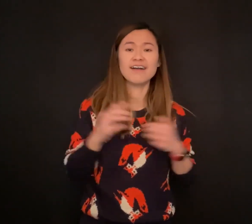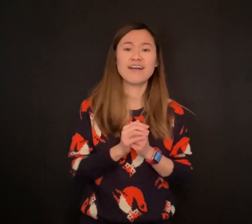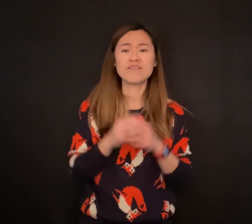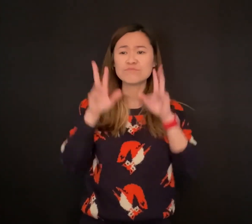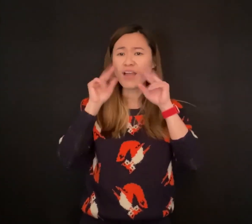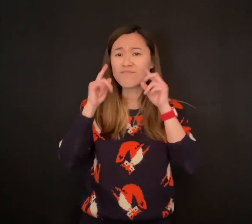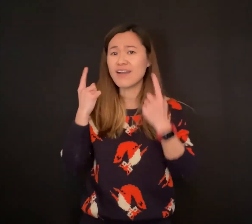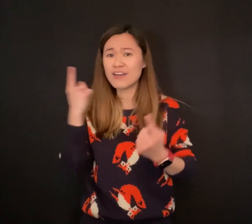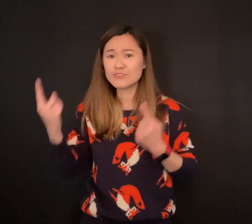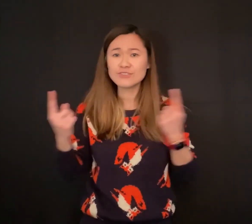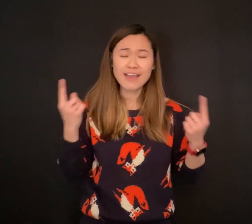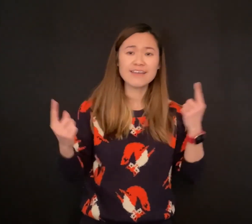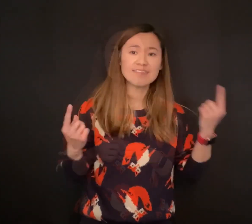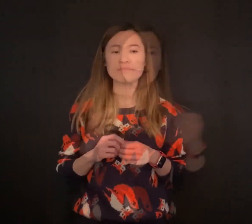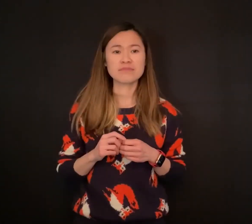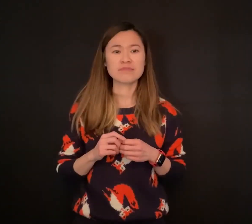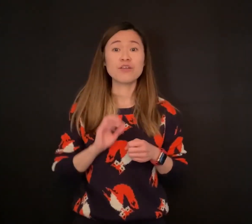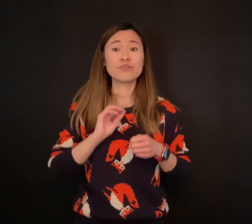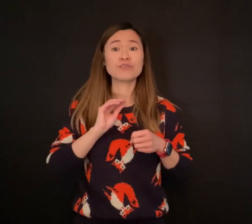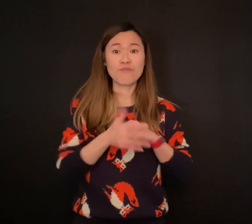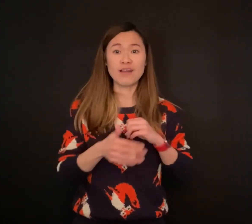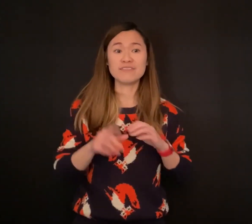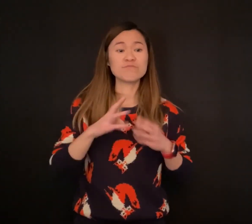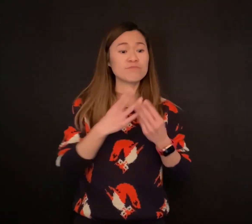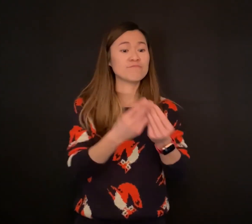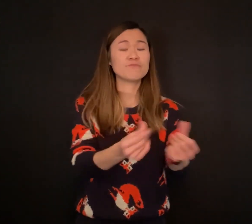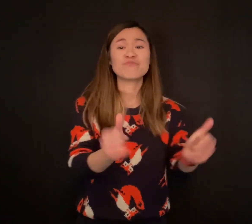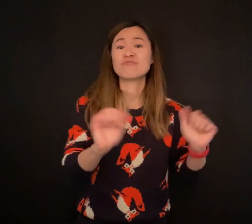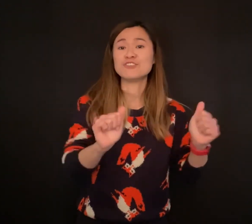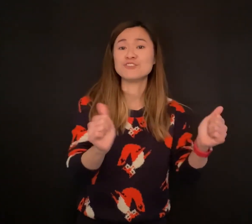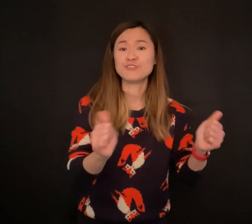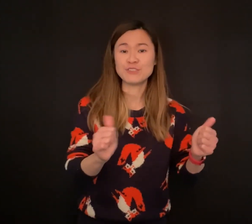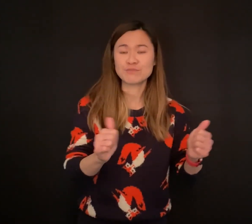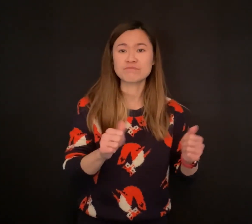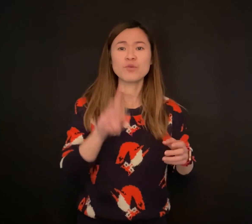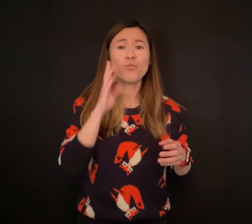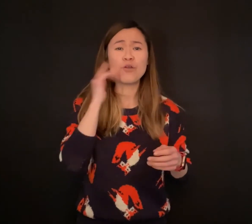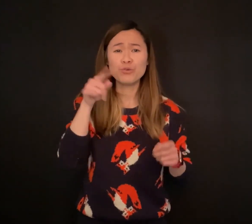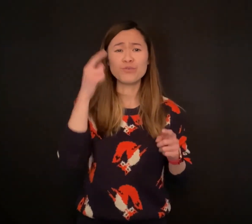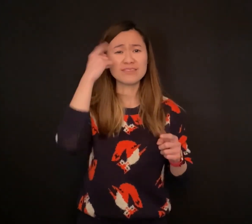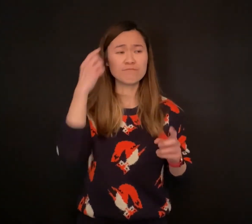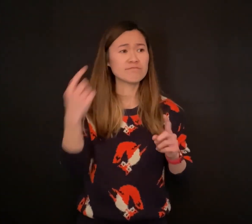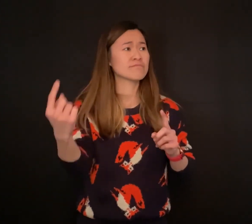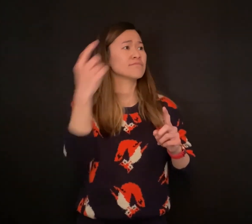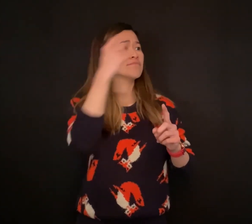Look after each other. When COVID finishes you want to look back and think